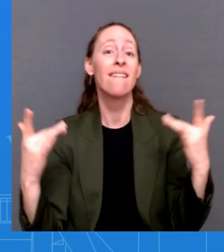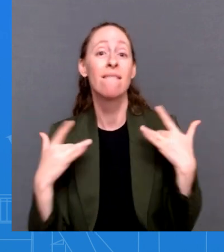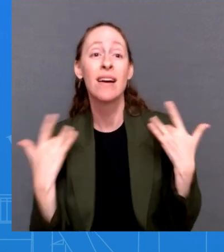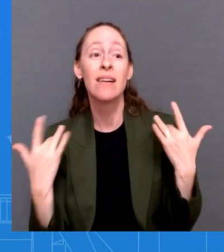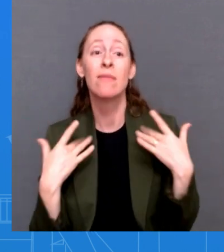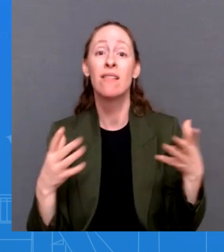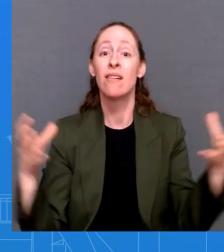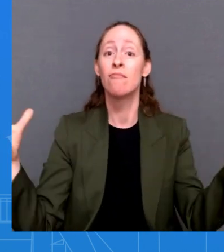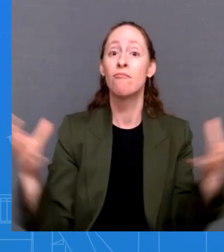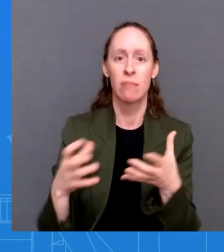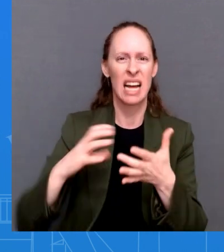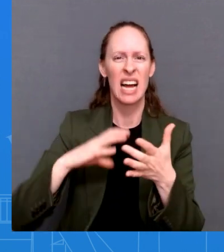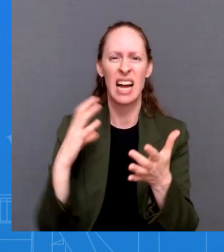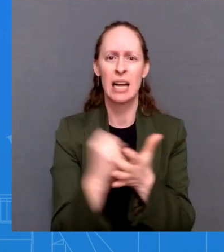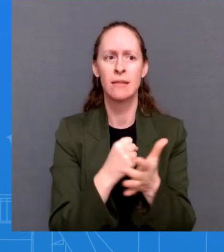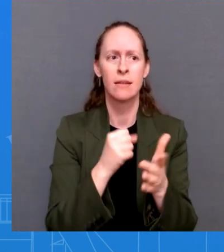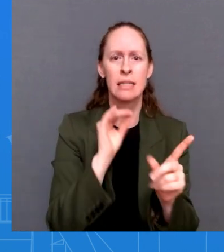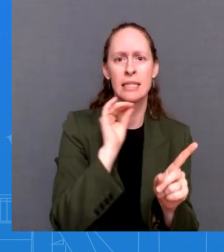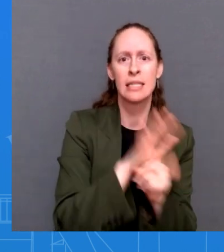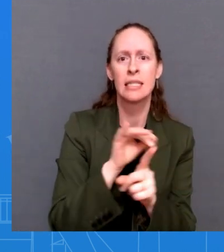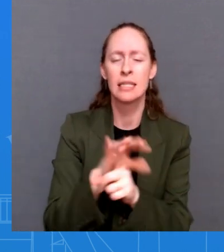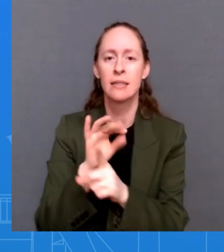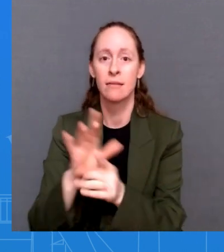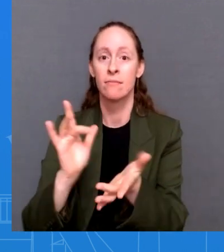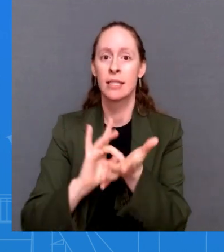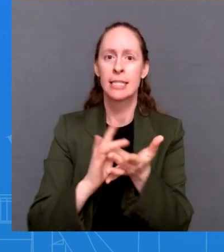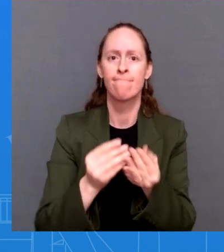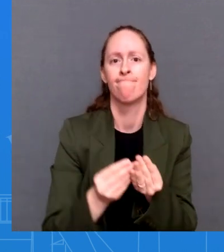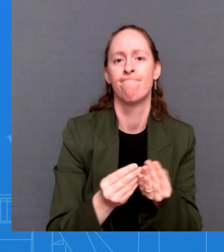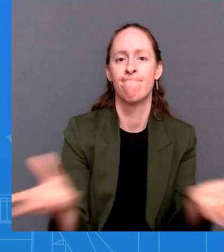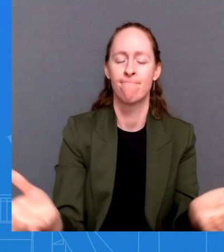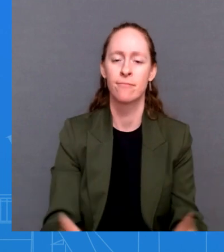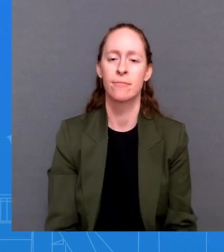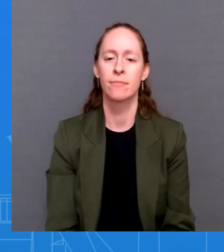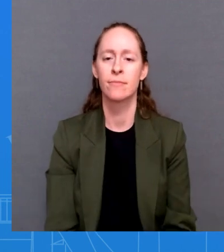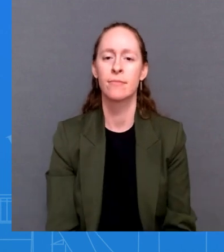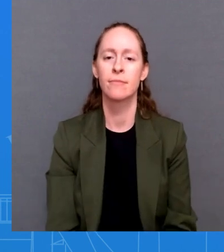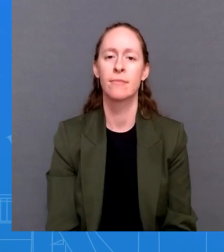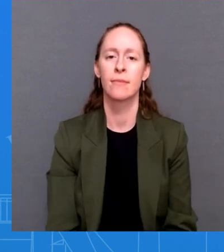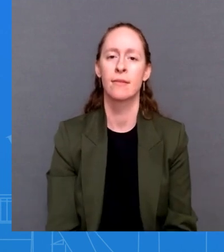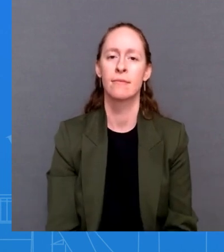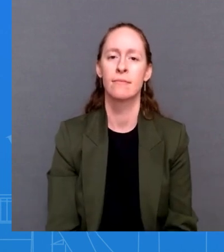have stepped up in the face of this outbreak and agreed to report secure, protected data about monkeypox